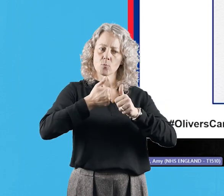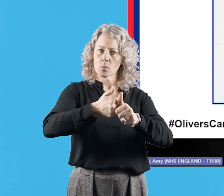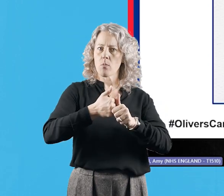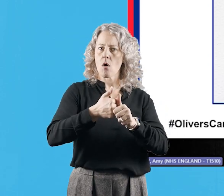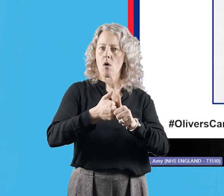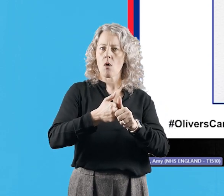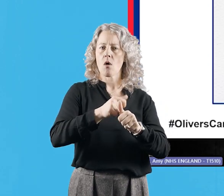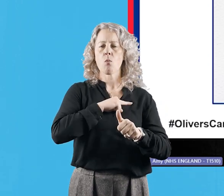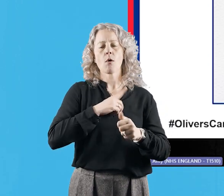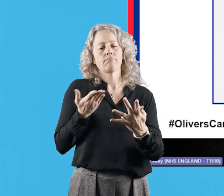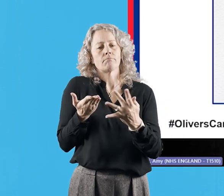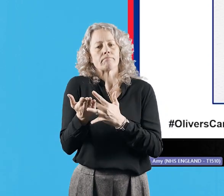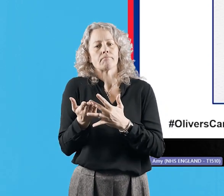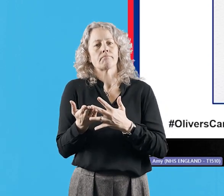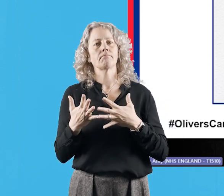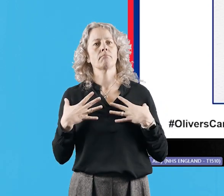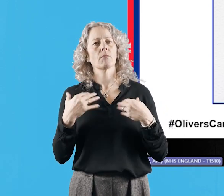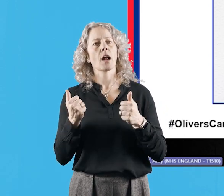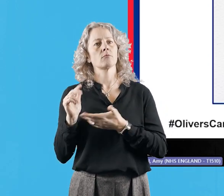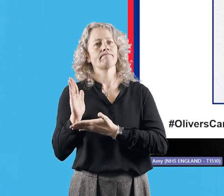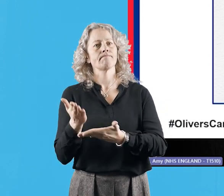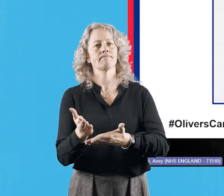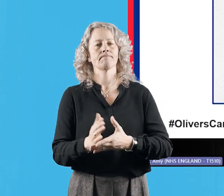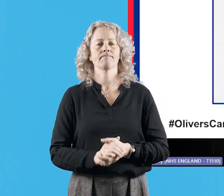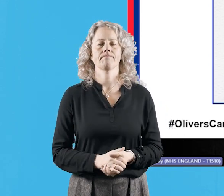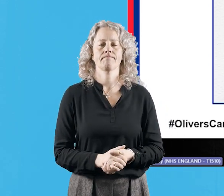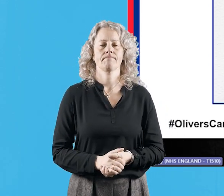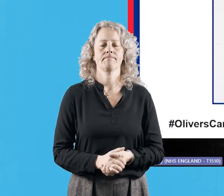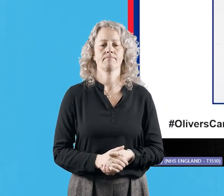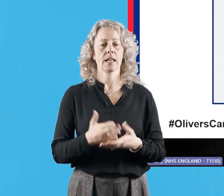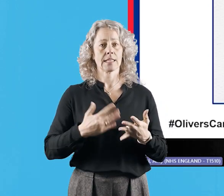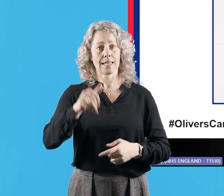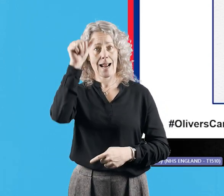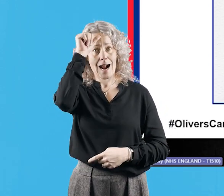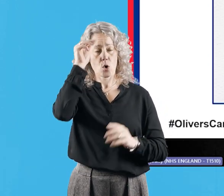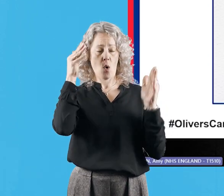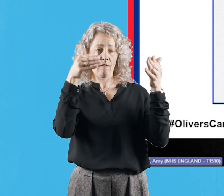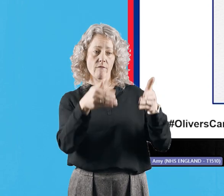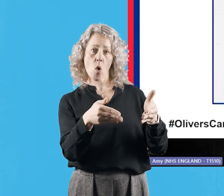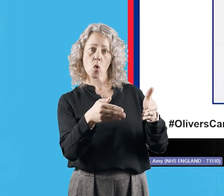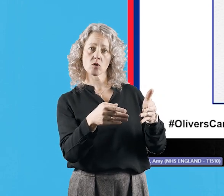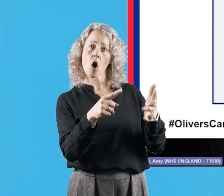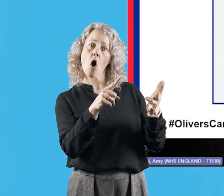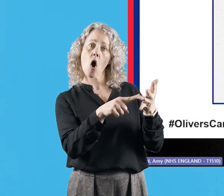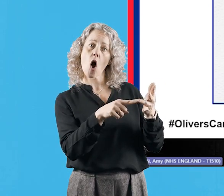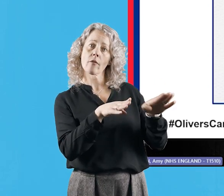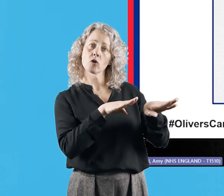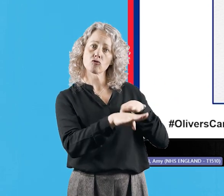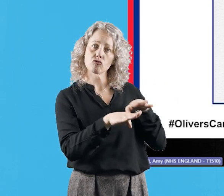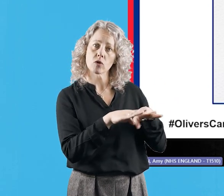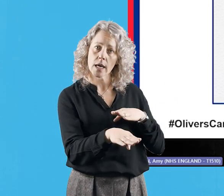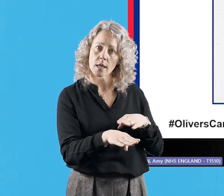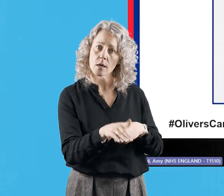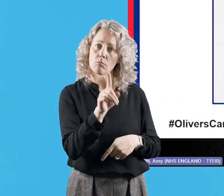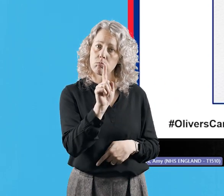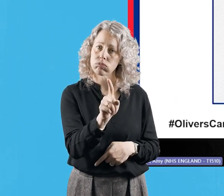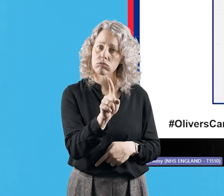accessing health and care services. Now I know today our focus is about Oliver's training, but I